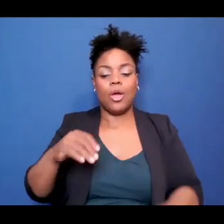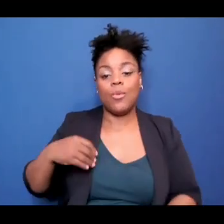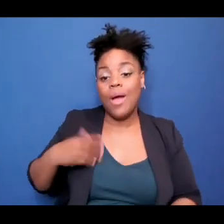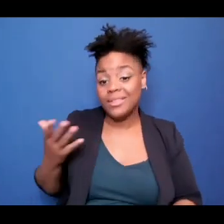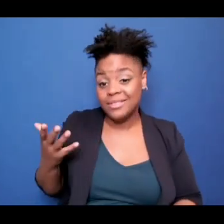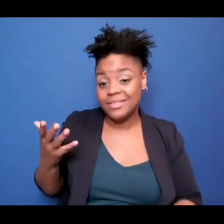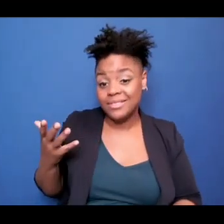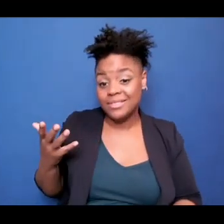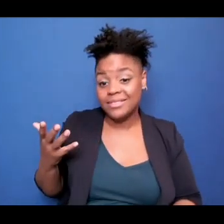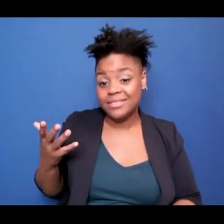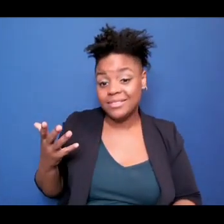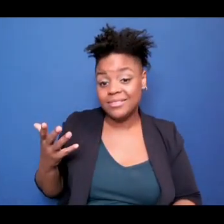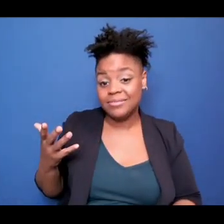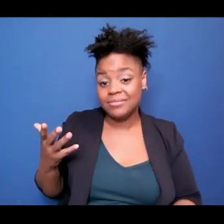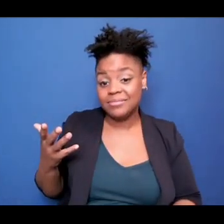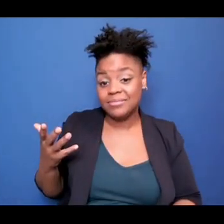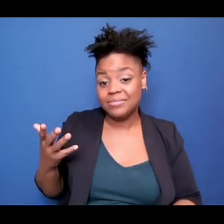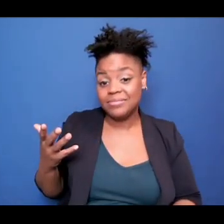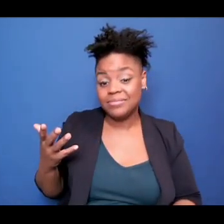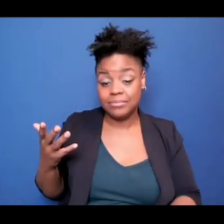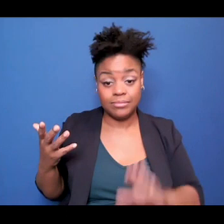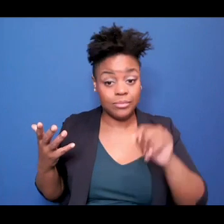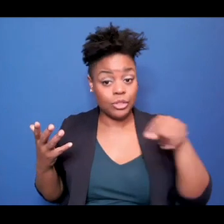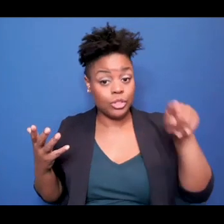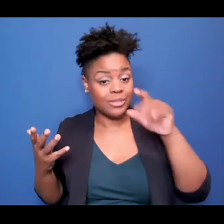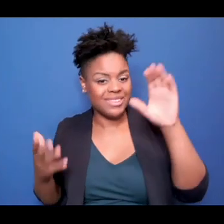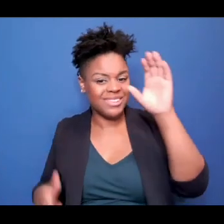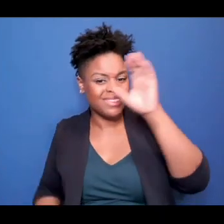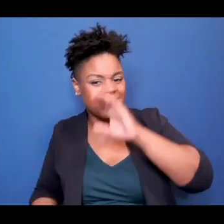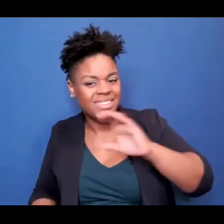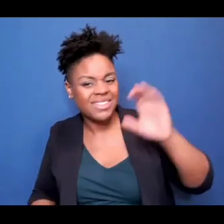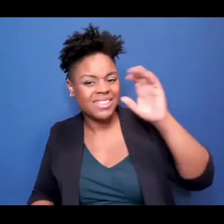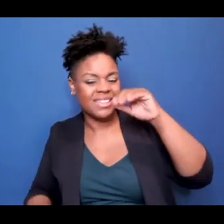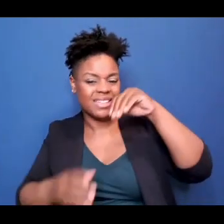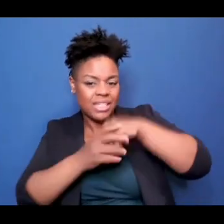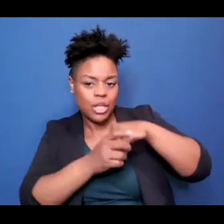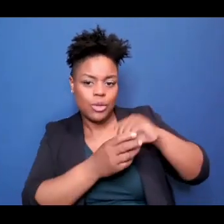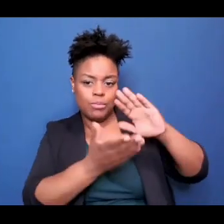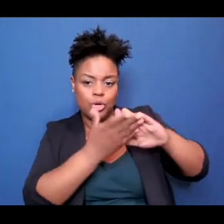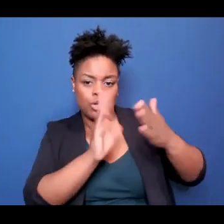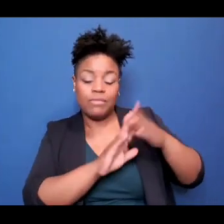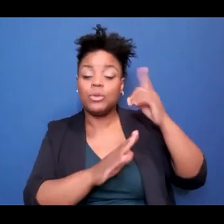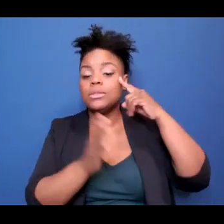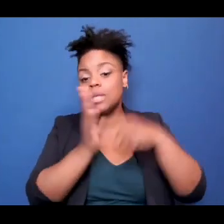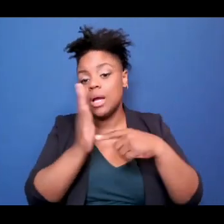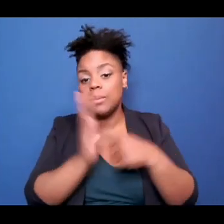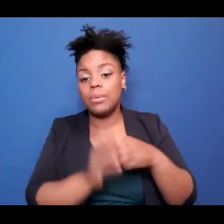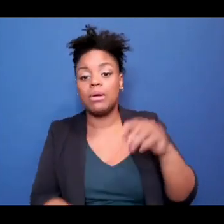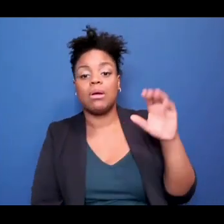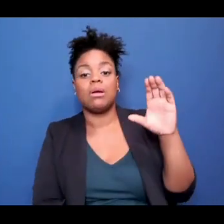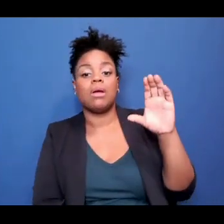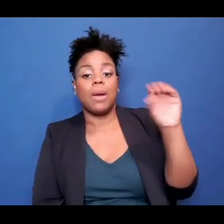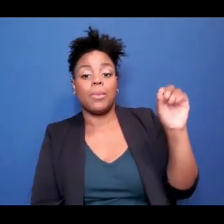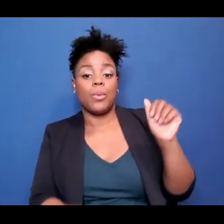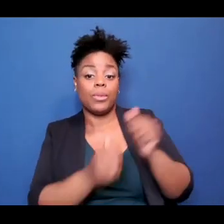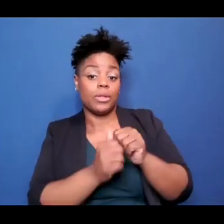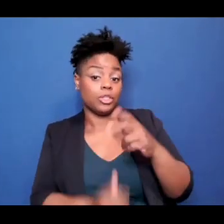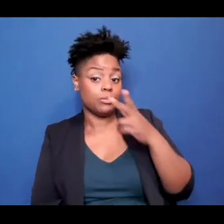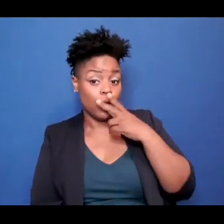SEEKING MORE CONSUMERS FOR PRODUCTS, SO FOR EXAMPLE, WITH SMOKING, THEY WERE VERY